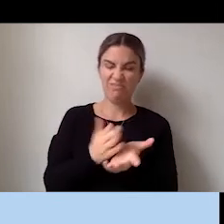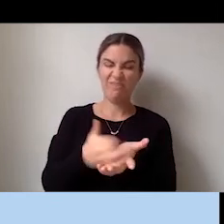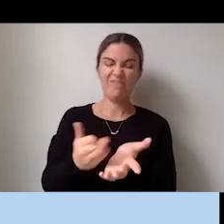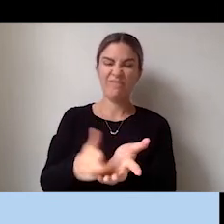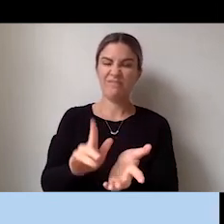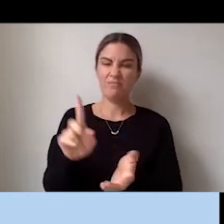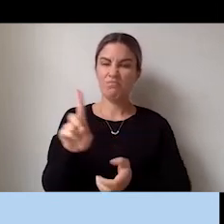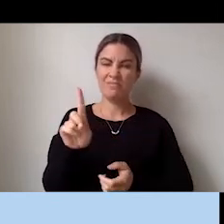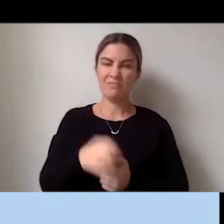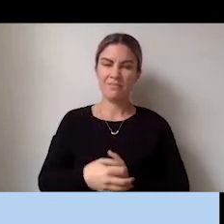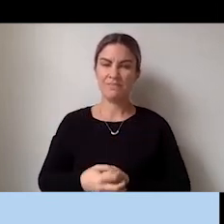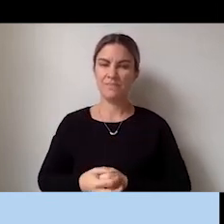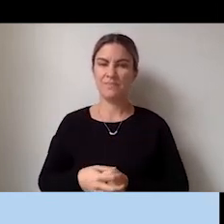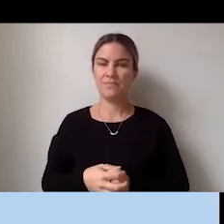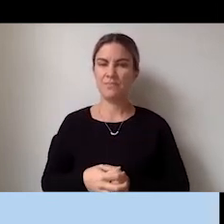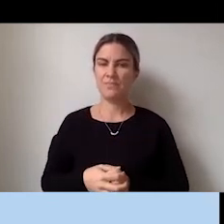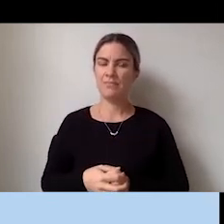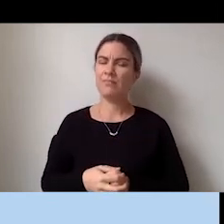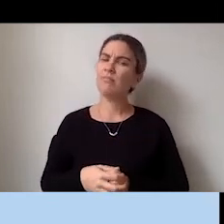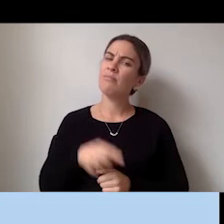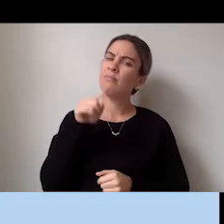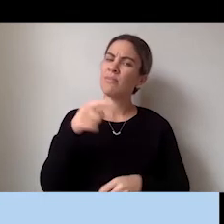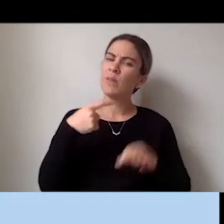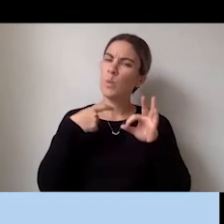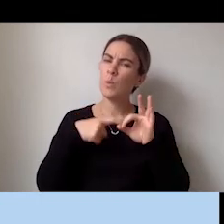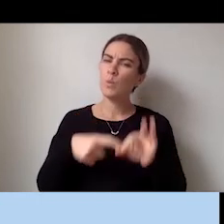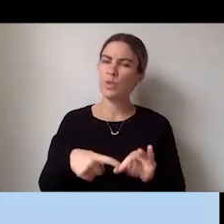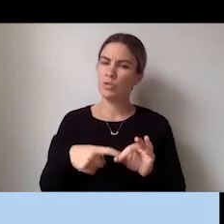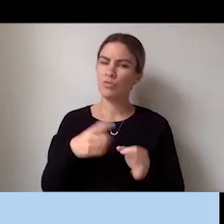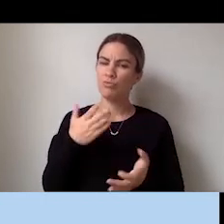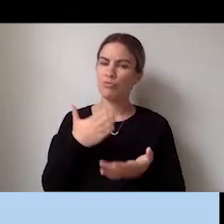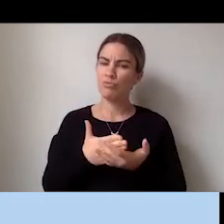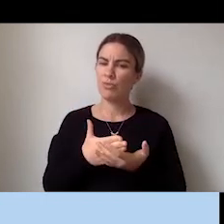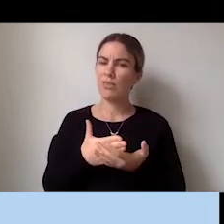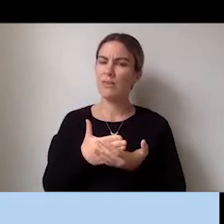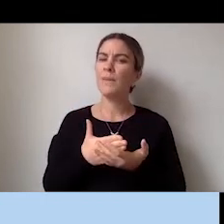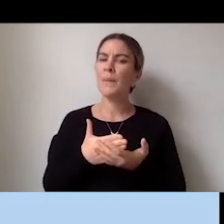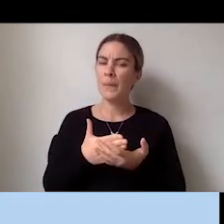I think these are questions that I'm - that I found very important.